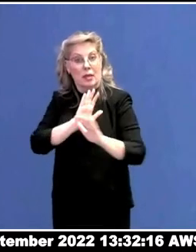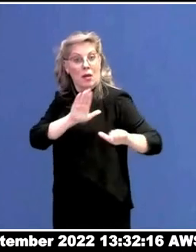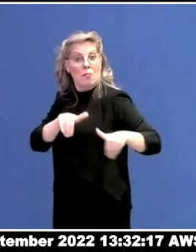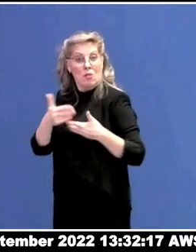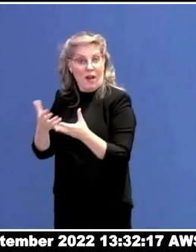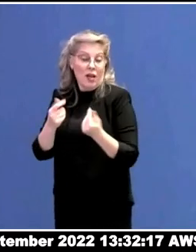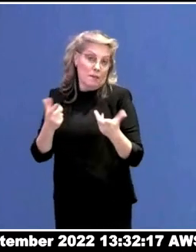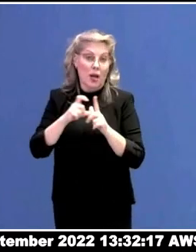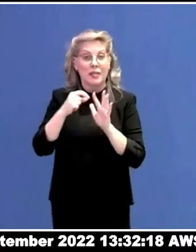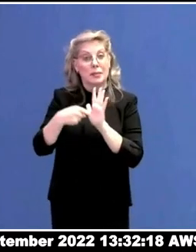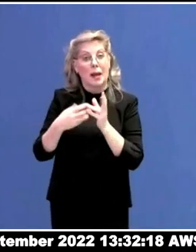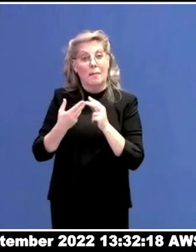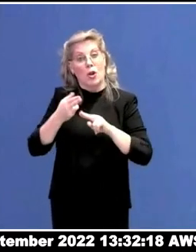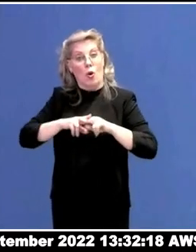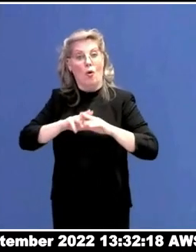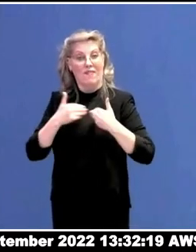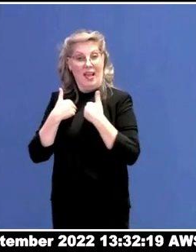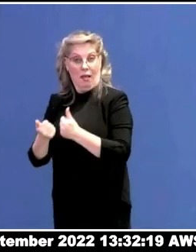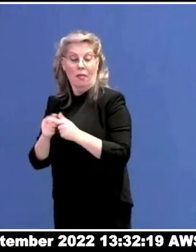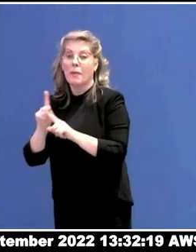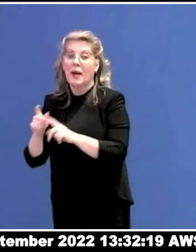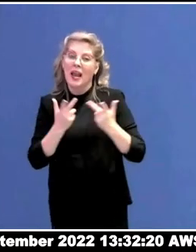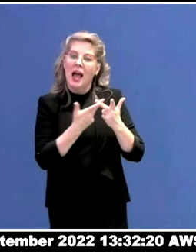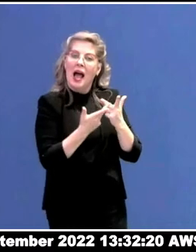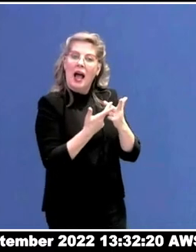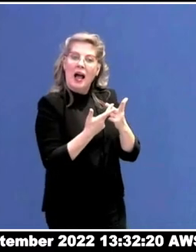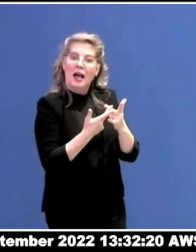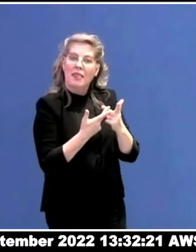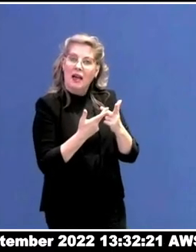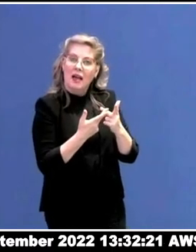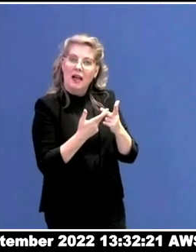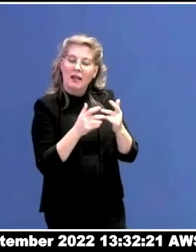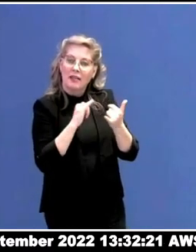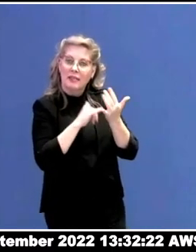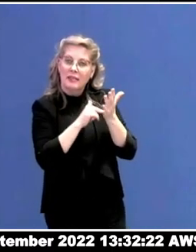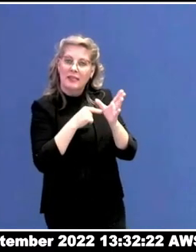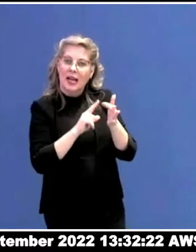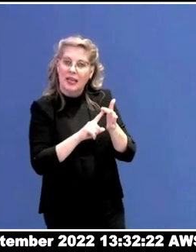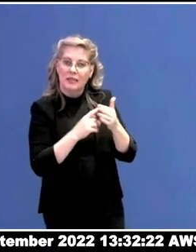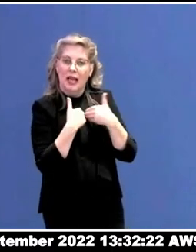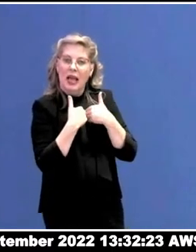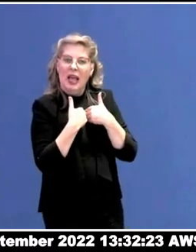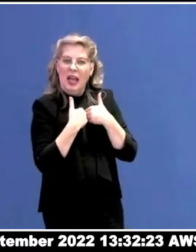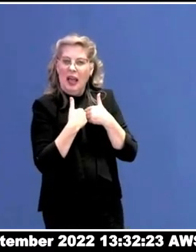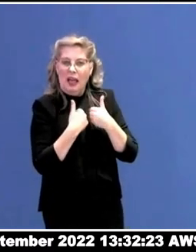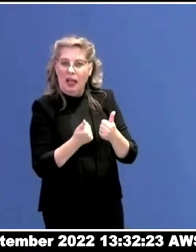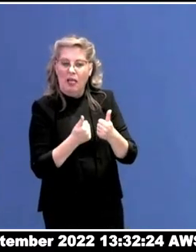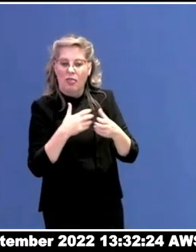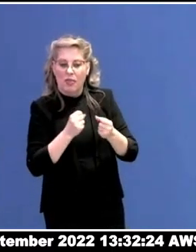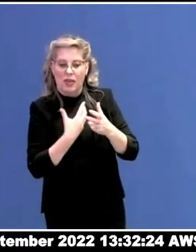Yes. MR GRIFFIN: Whilst in other states, the health services are part of Corrections. MR NEWHOUSE: Yes. In your experience does that make a difference on the ground?